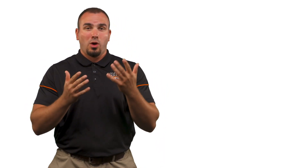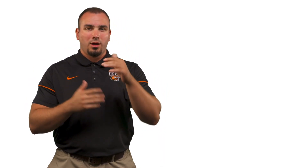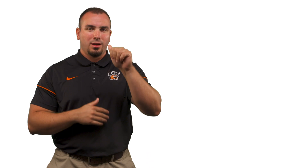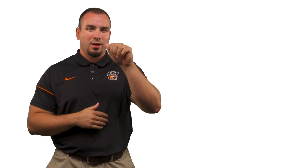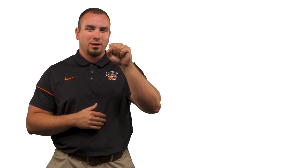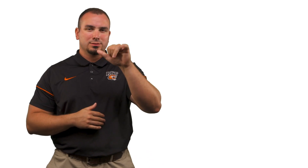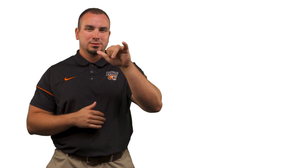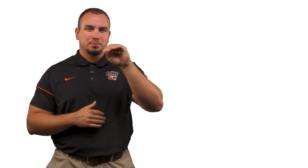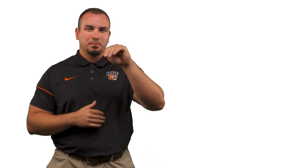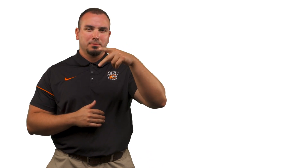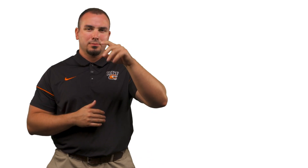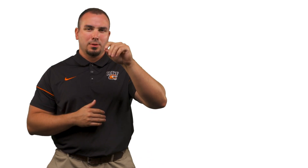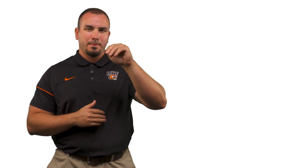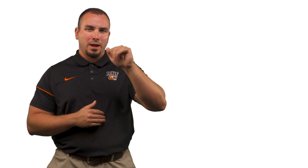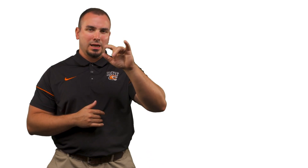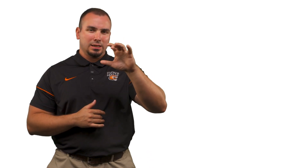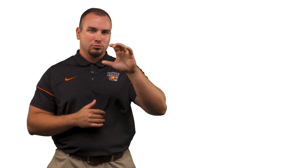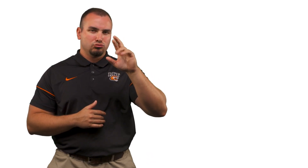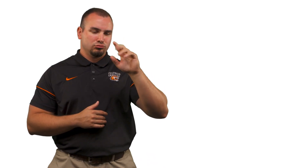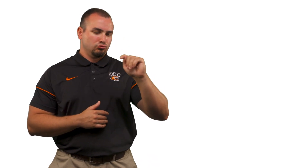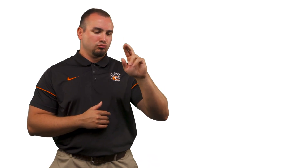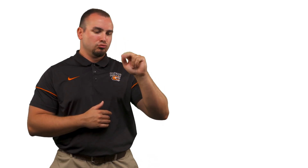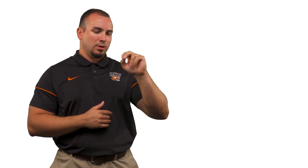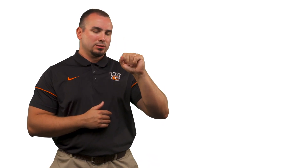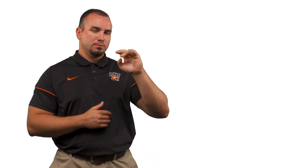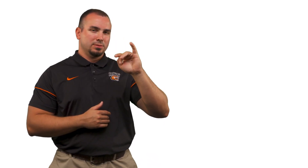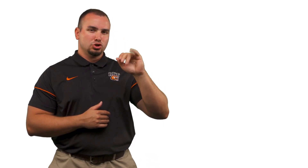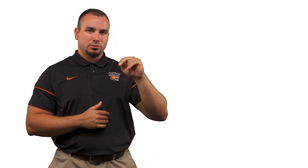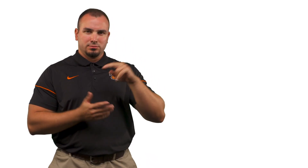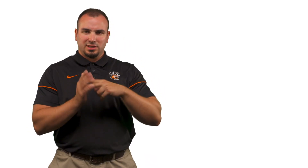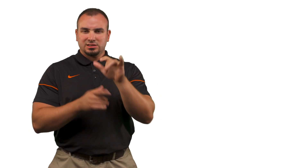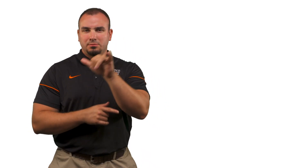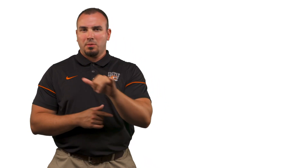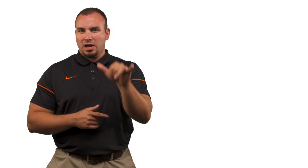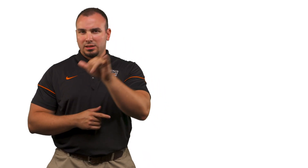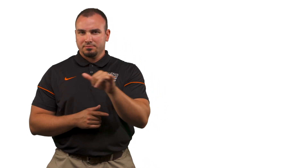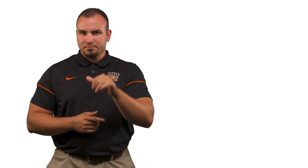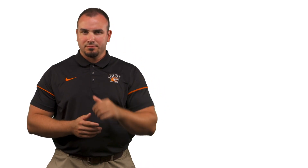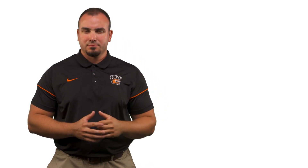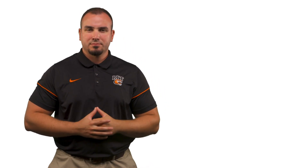This is called asymptomatic transmission.